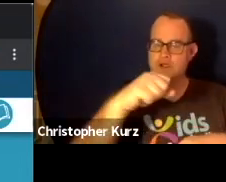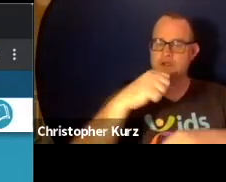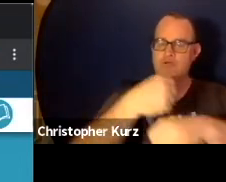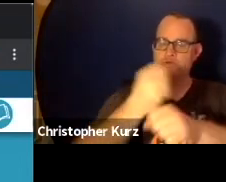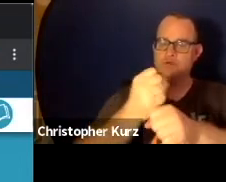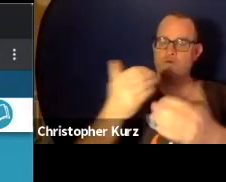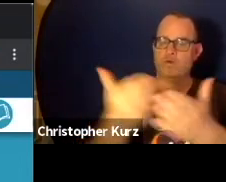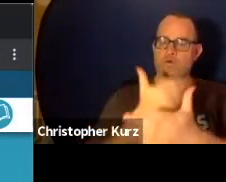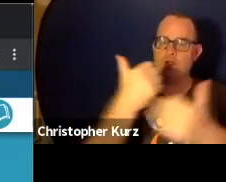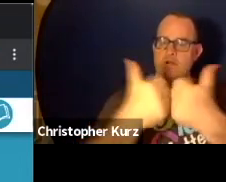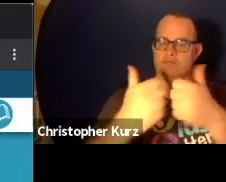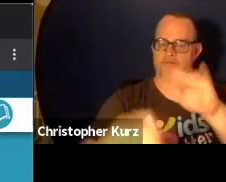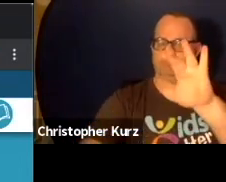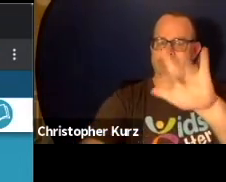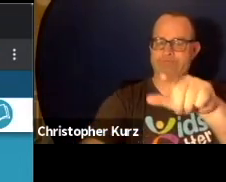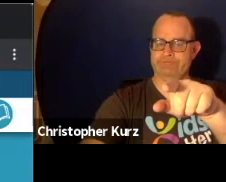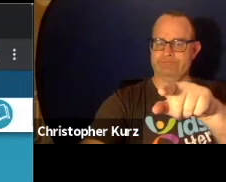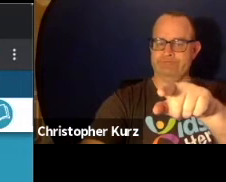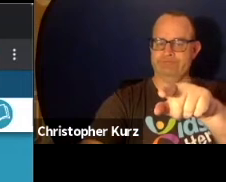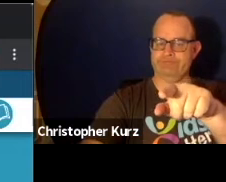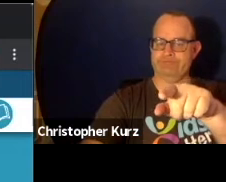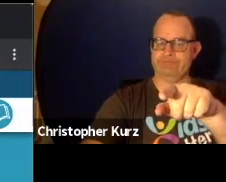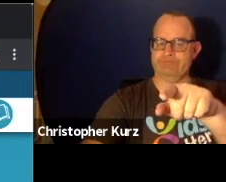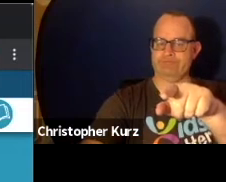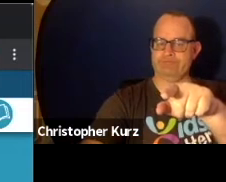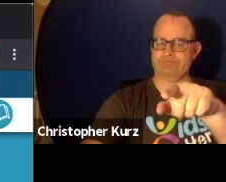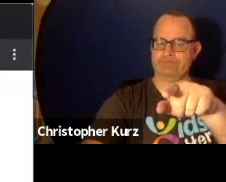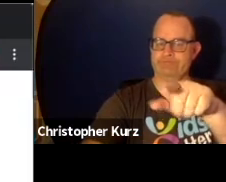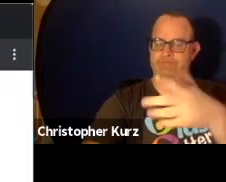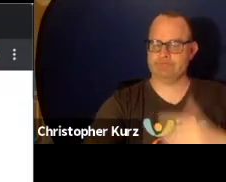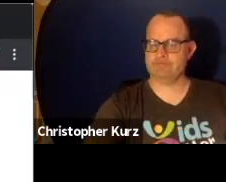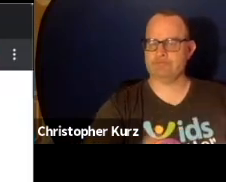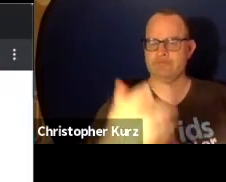"Fill in the Blank," and this is where you would create a